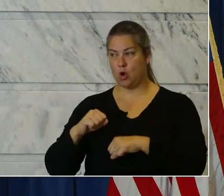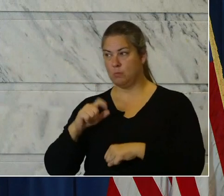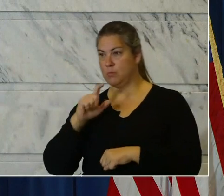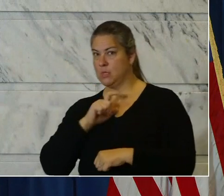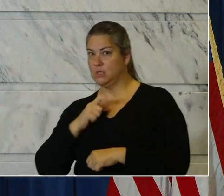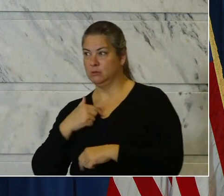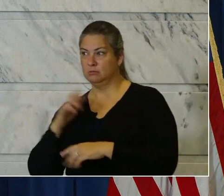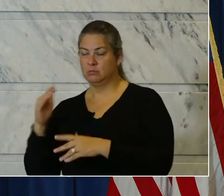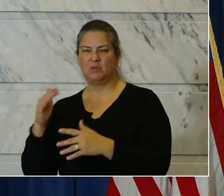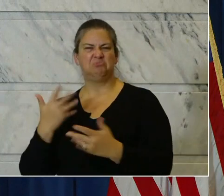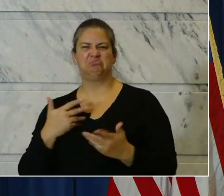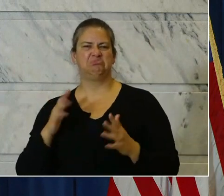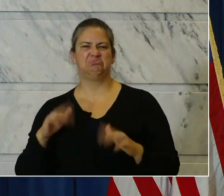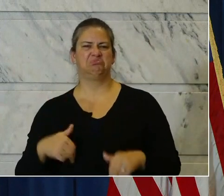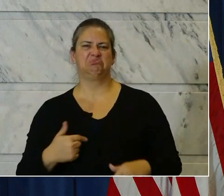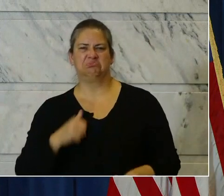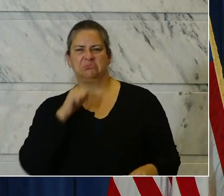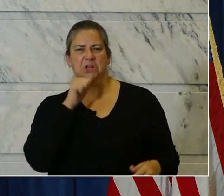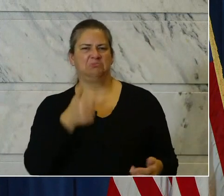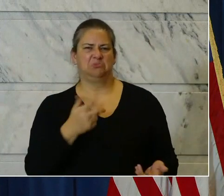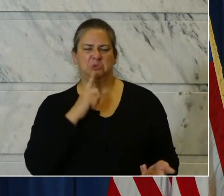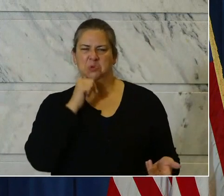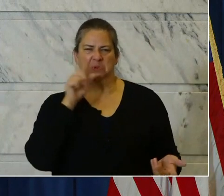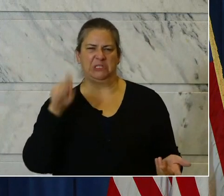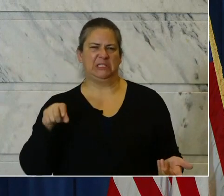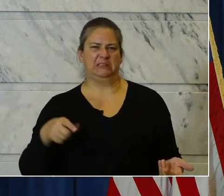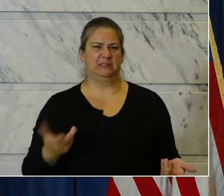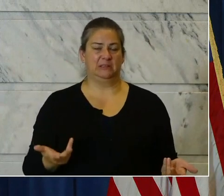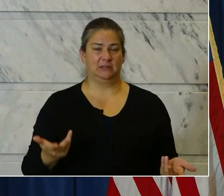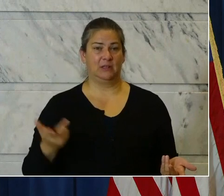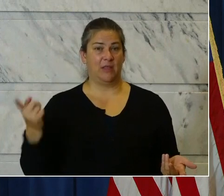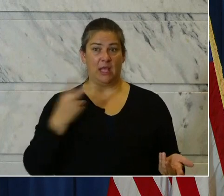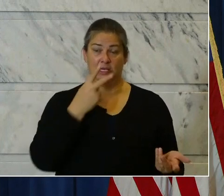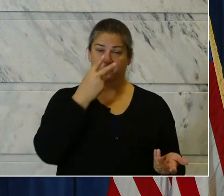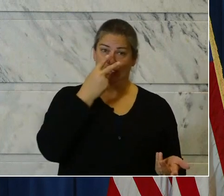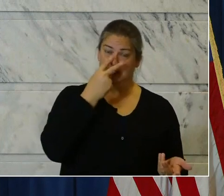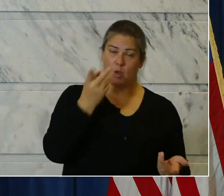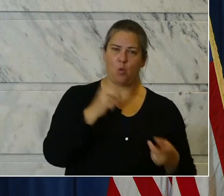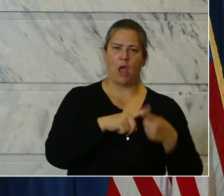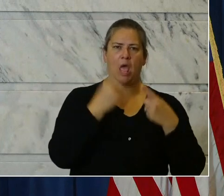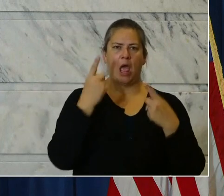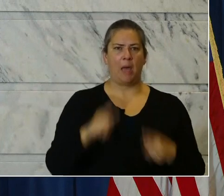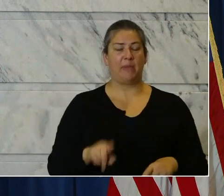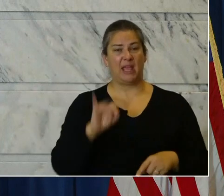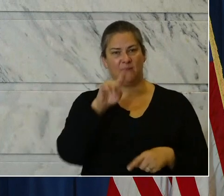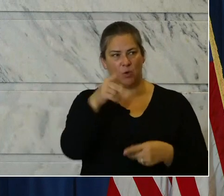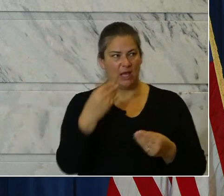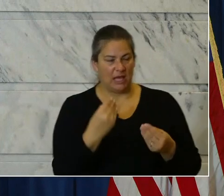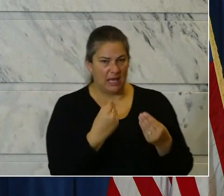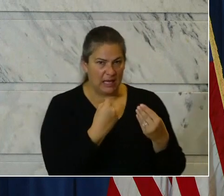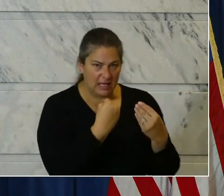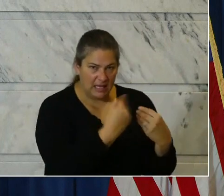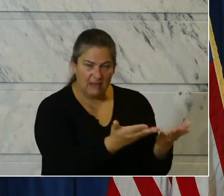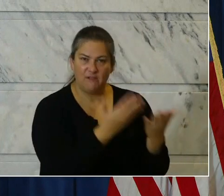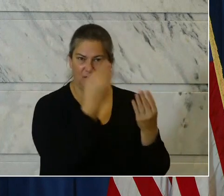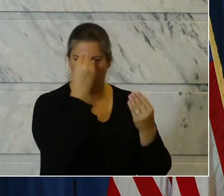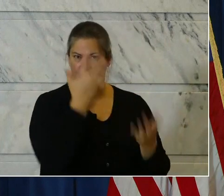FOR. BRIANNA TAYLOR MATTER TO HOW HAVE A HAD ANY. ABOUT POLICE OR GUARD AND IN I DON'T THINK THAT THERE IS NEED AT